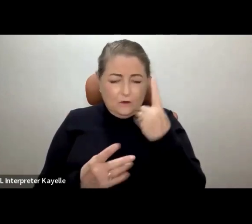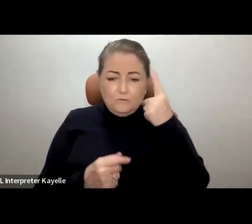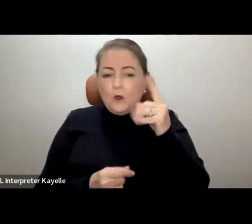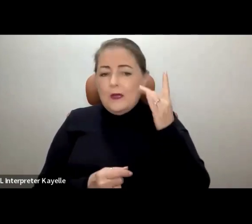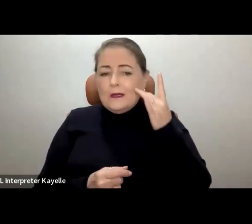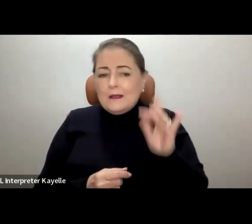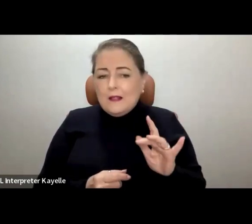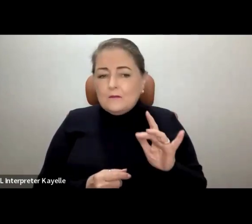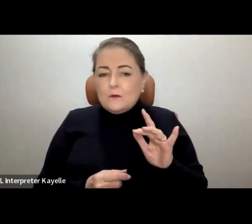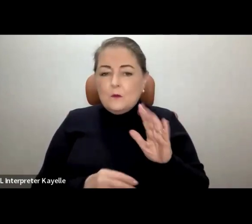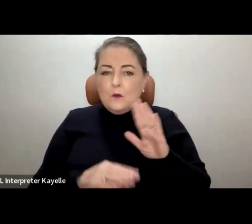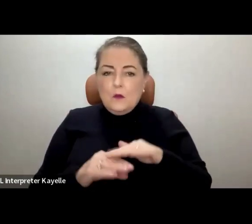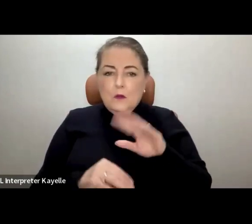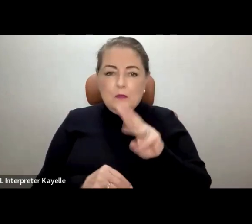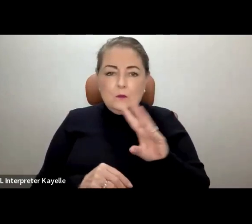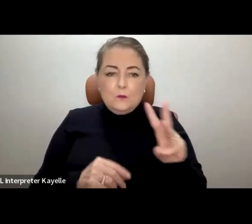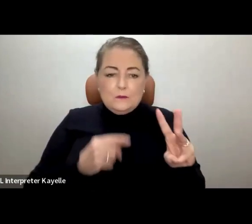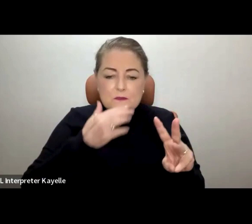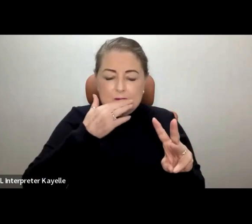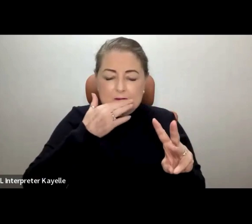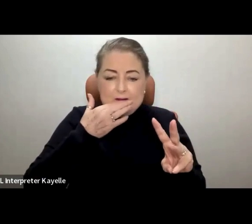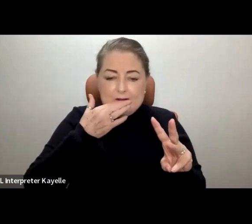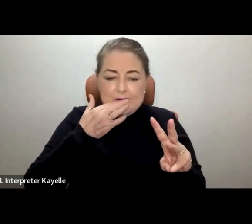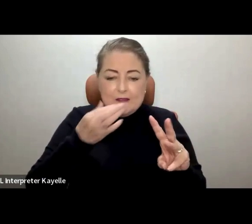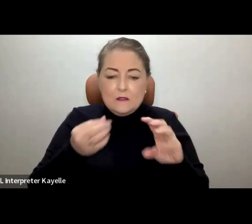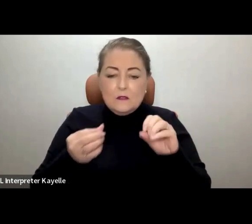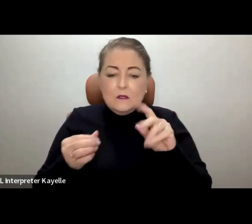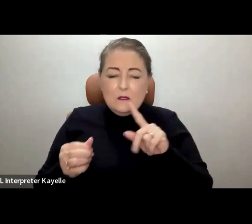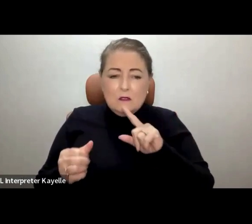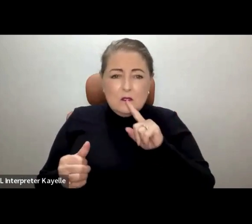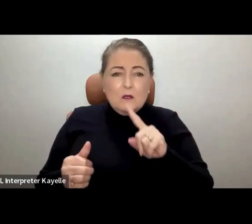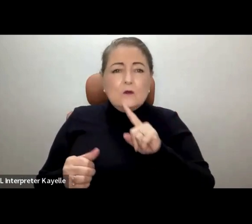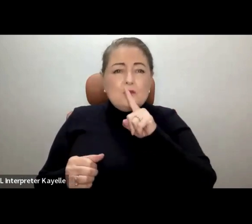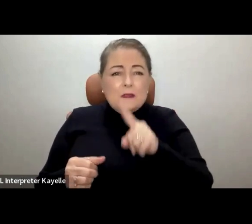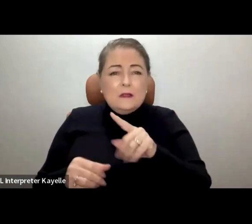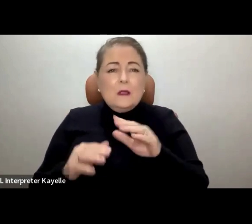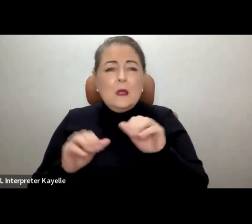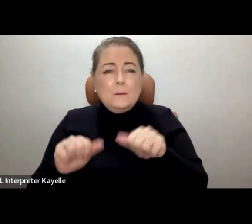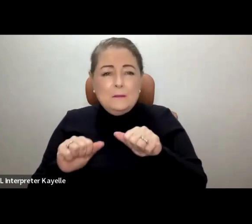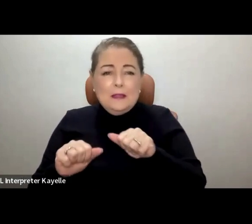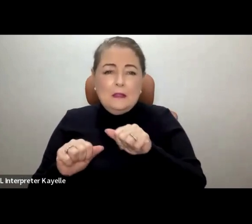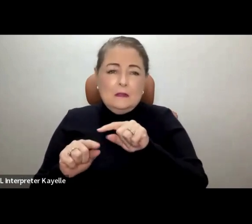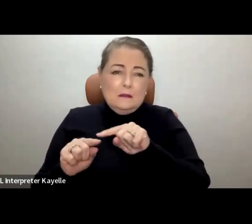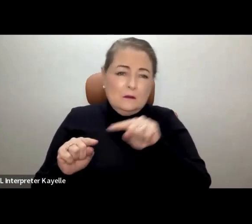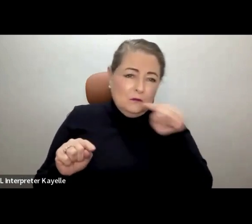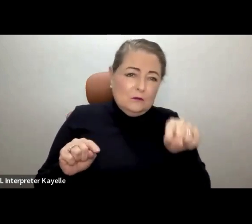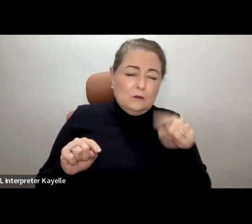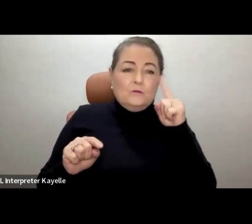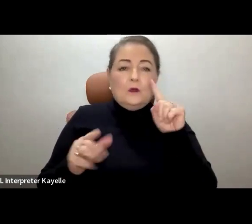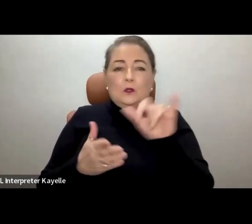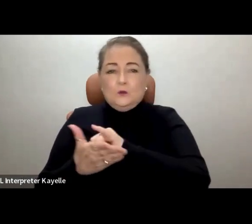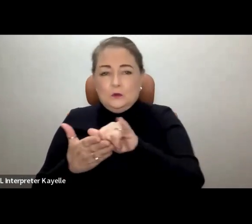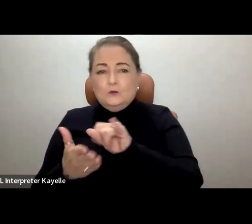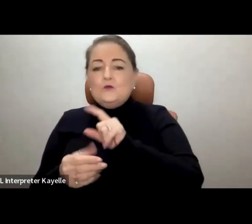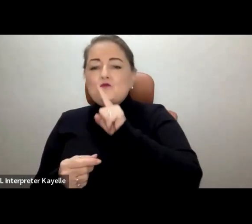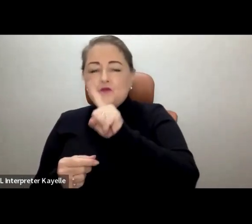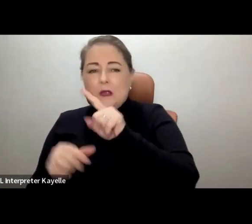the website. [Isaac Zablocki] So I mentioned a few. So real Reelabilities... From New York, you go to Reelabilities.org/newyork.